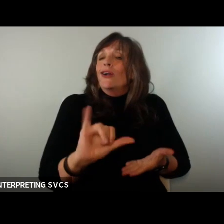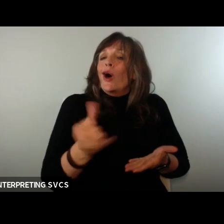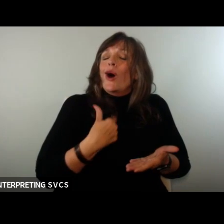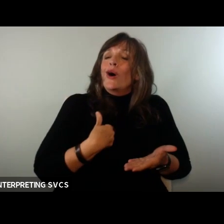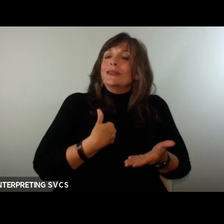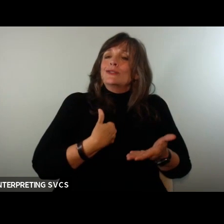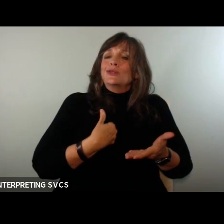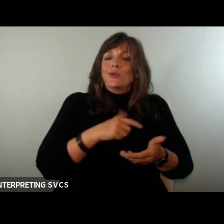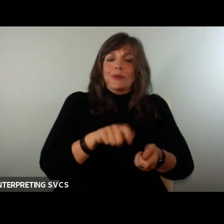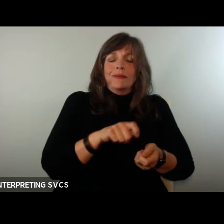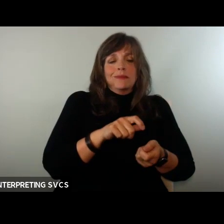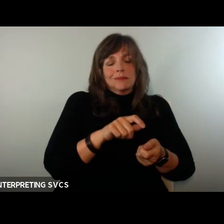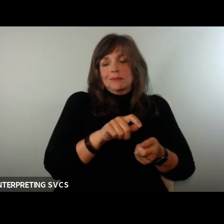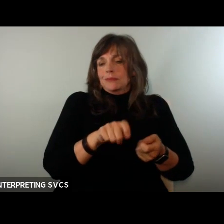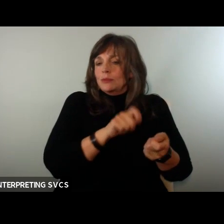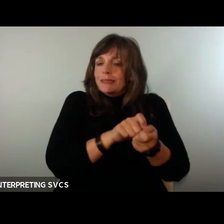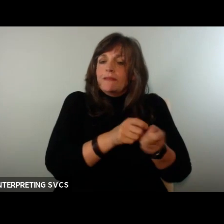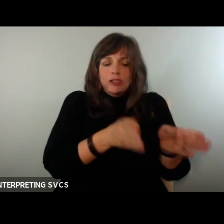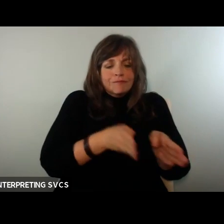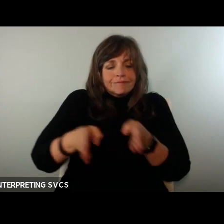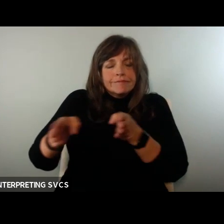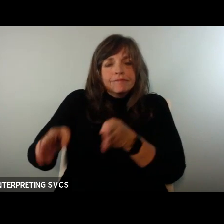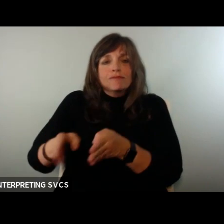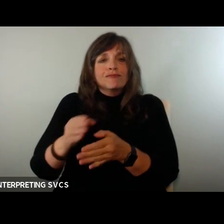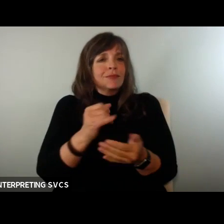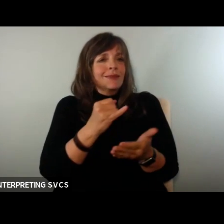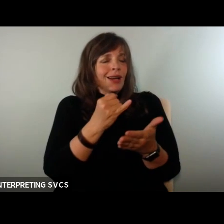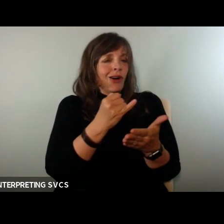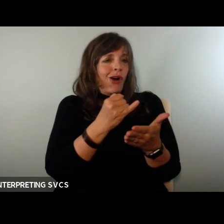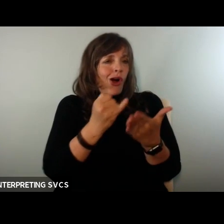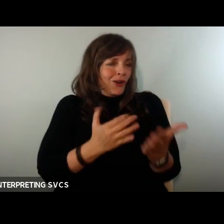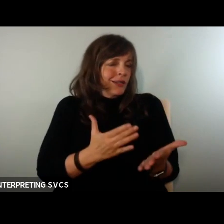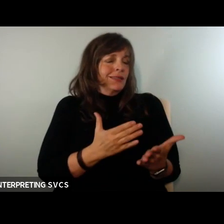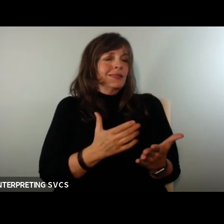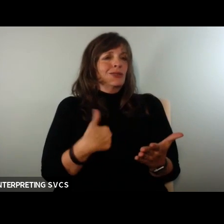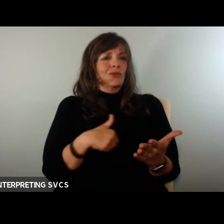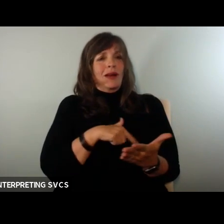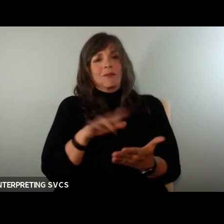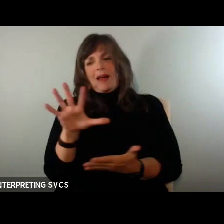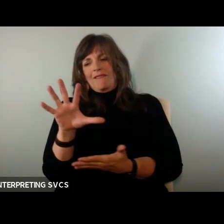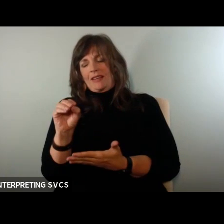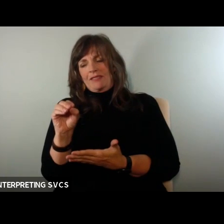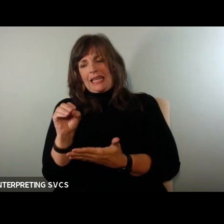So far, we have responses from about 50 theaters out of our 500 and we'll keep pushing for more.